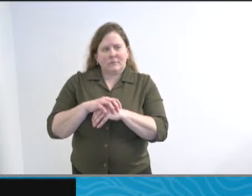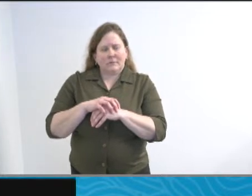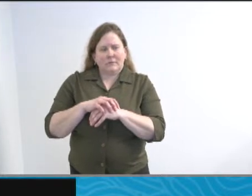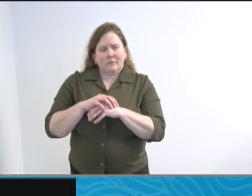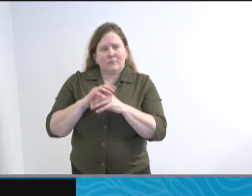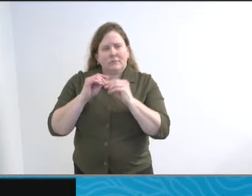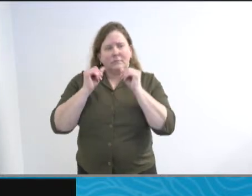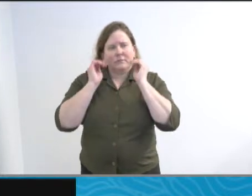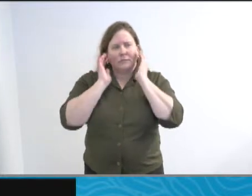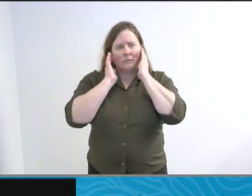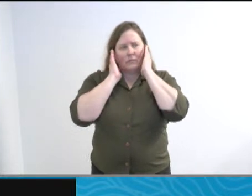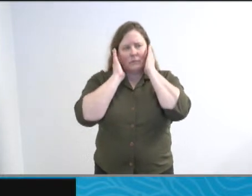Amazing animation, okay, stop here, Carmen.